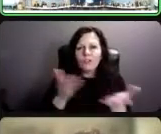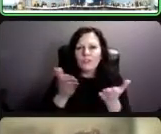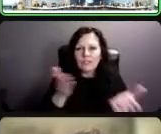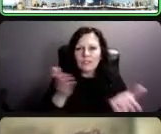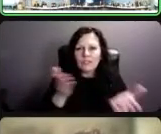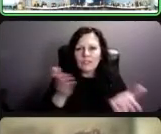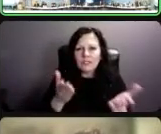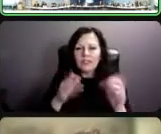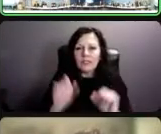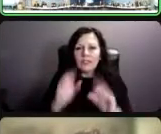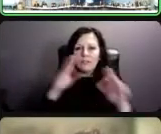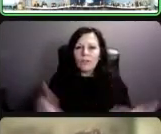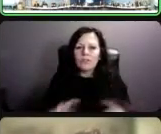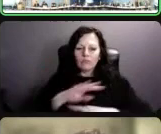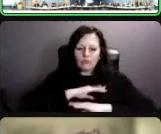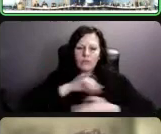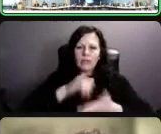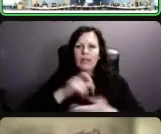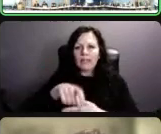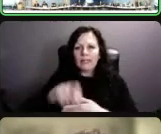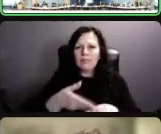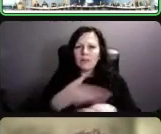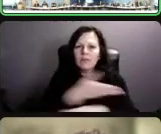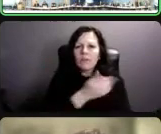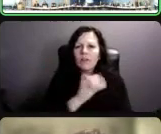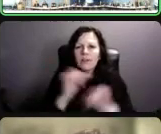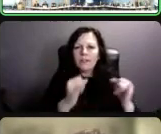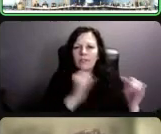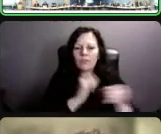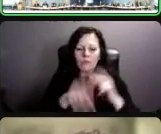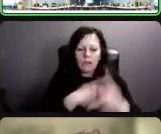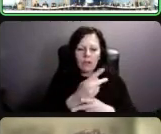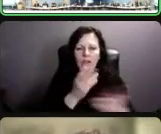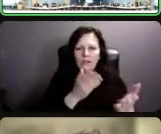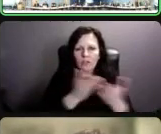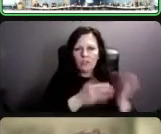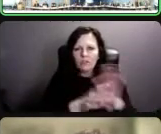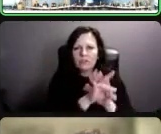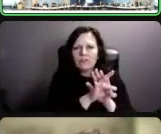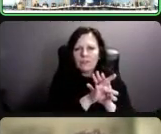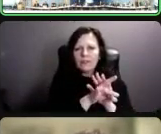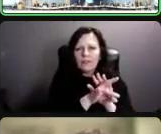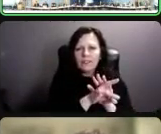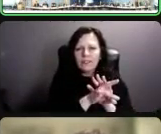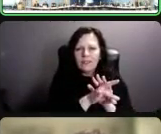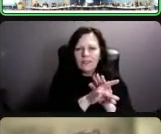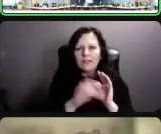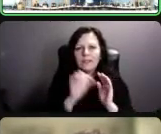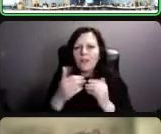THE CURRENT DEFICIT CONTINUING DOLLARS NOW THAT'S ACROSS ALL SERVICES.